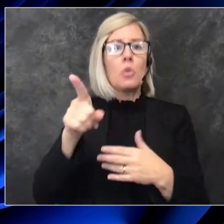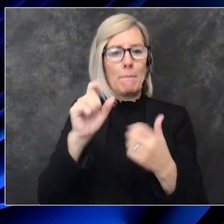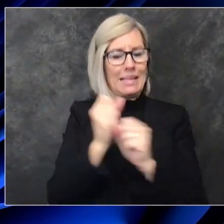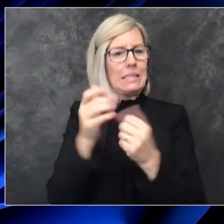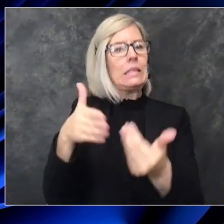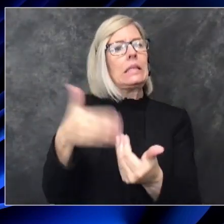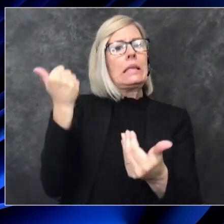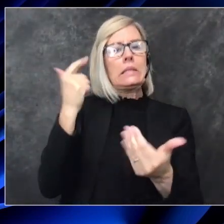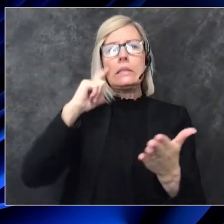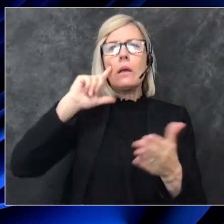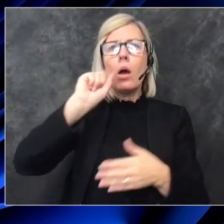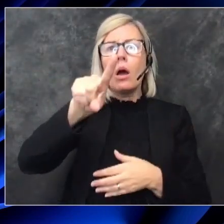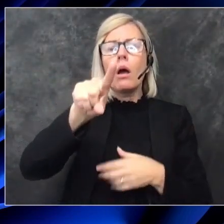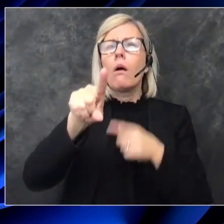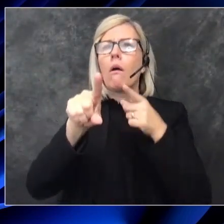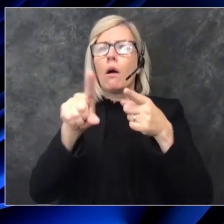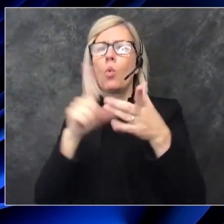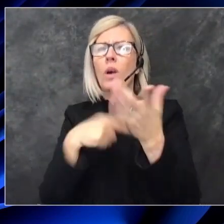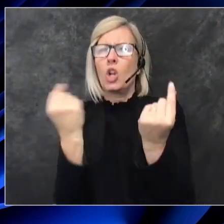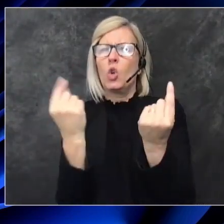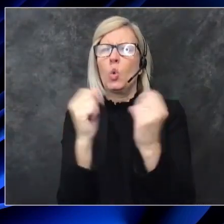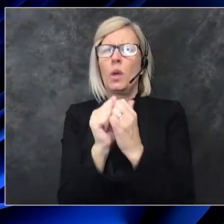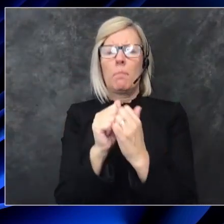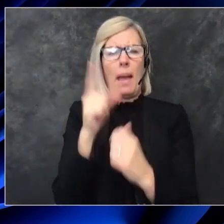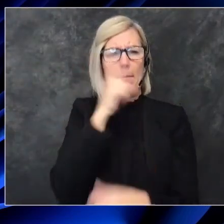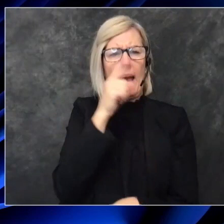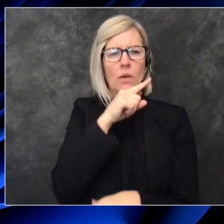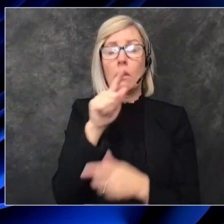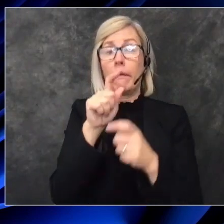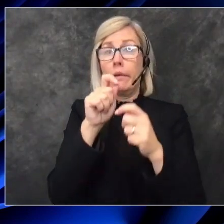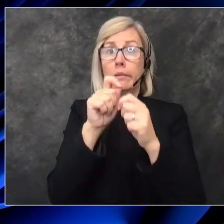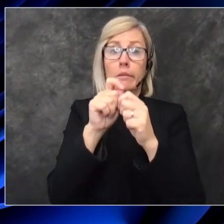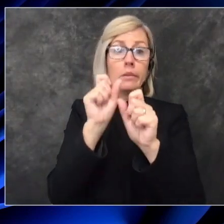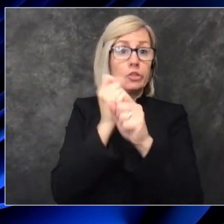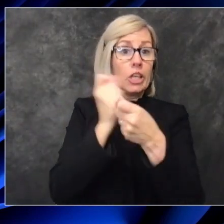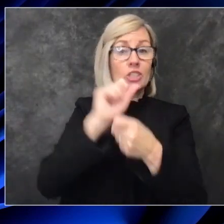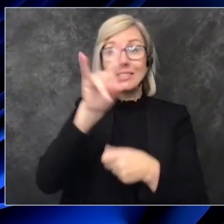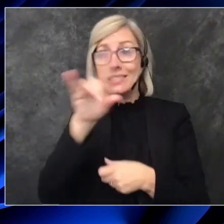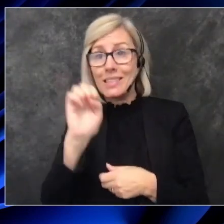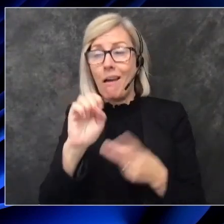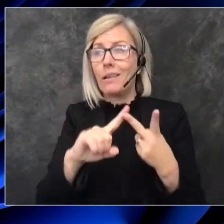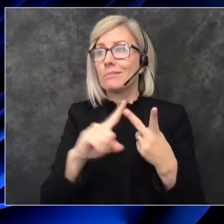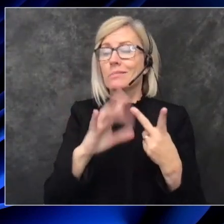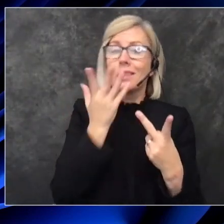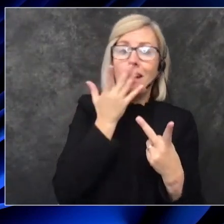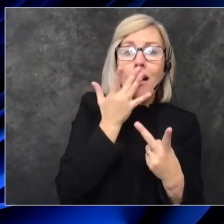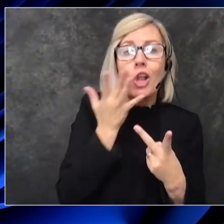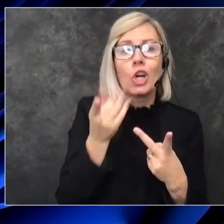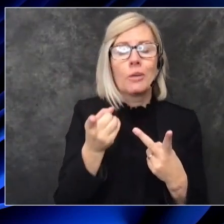Oh, what can I do with my mouse pointer? I can change size. I can change the color. This is a very popular feature.